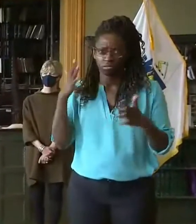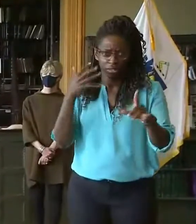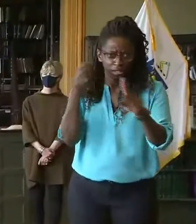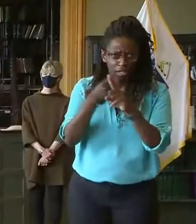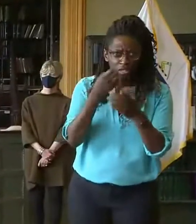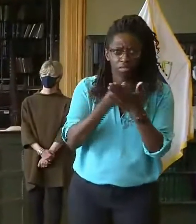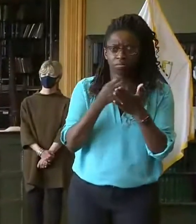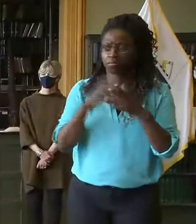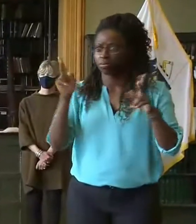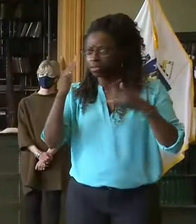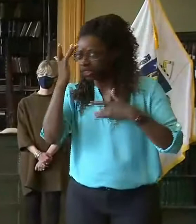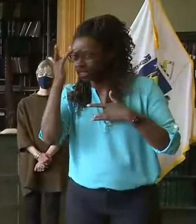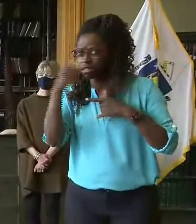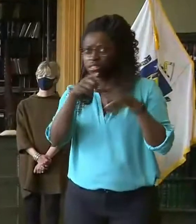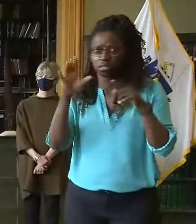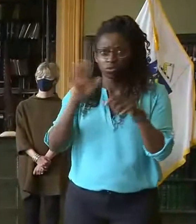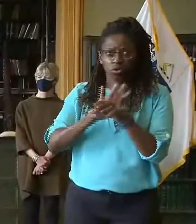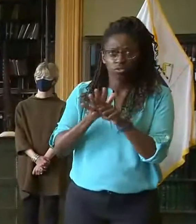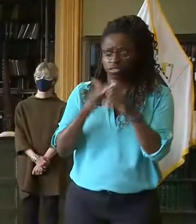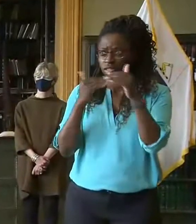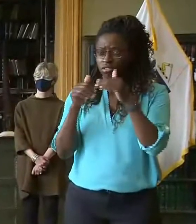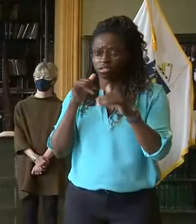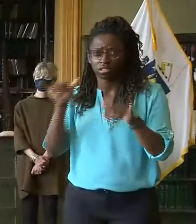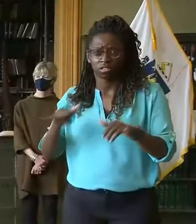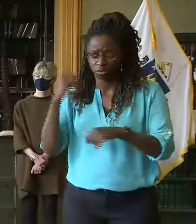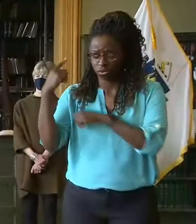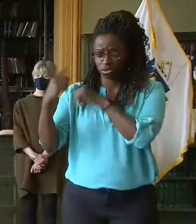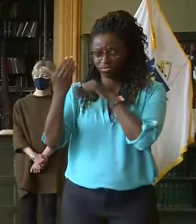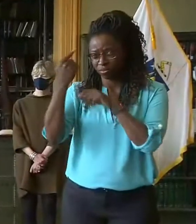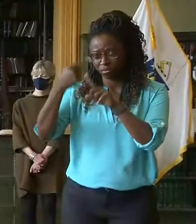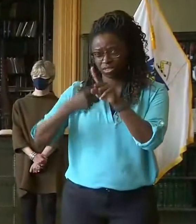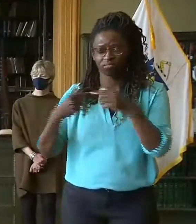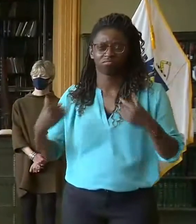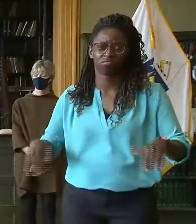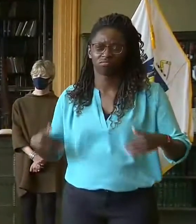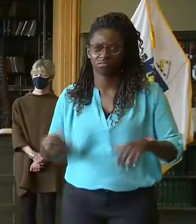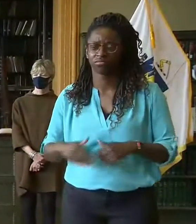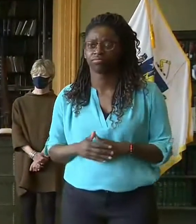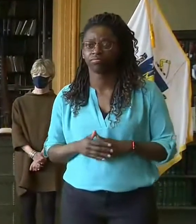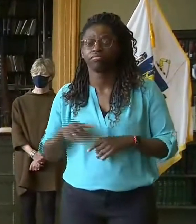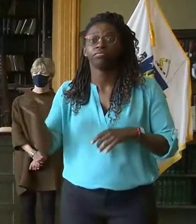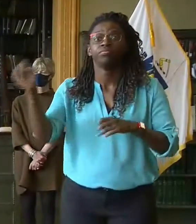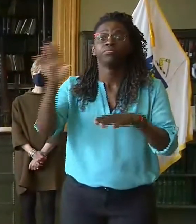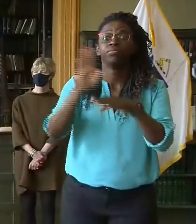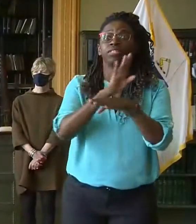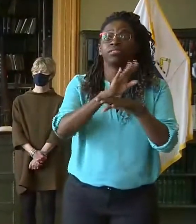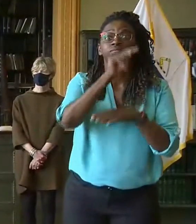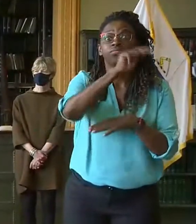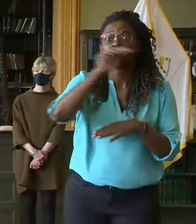DURING WHAT HAS BEEN AN INCREDIBLY DIFFICULT TIME. I WISH TO SAY THANK YOU TO ALL OF OUR RESIDENTS IN OUR